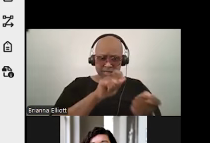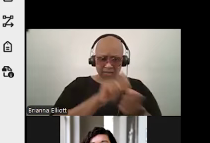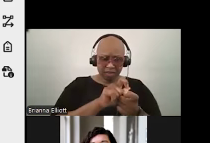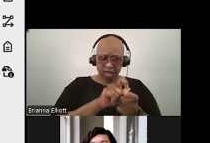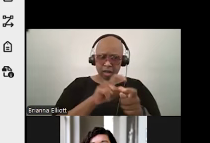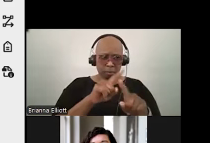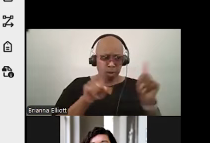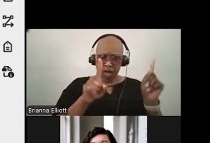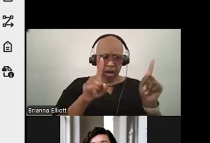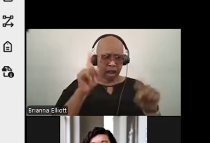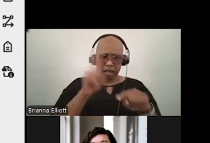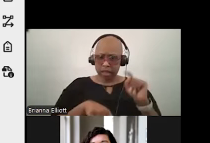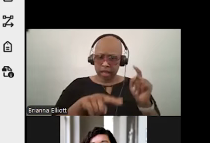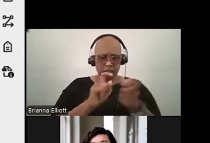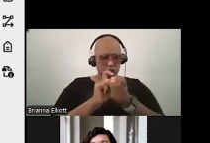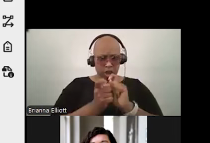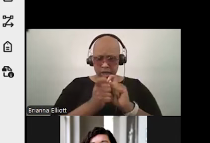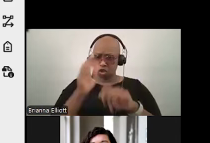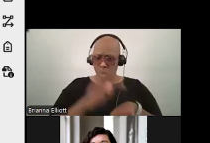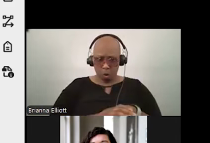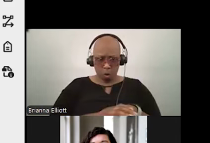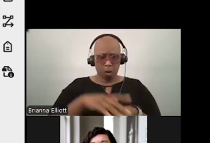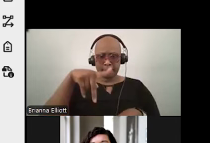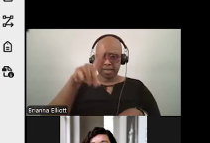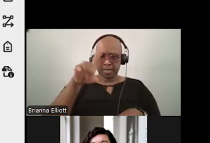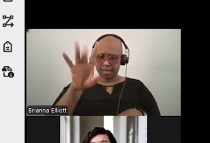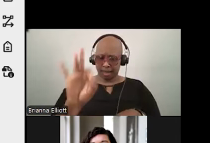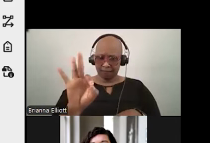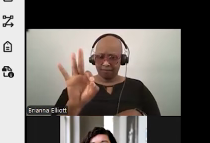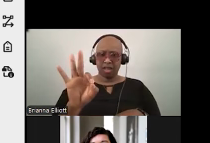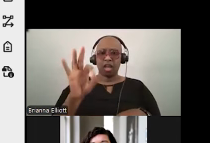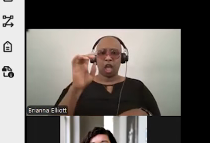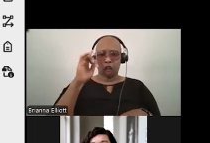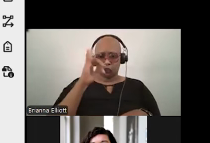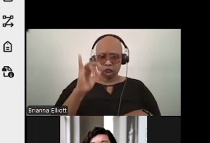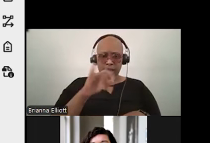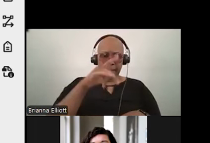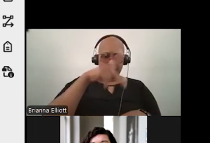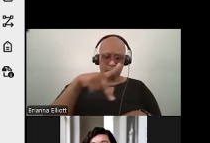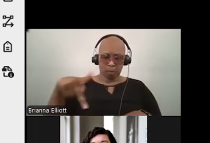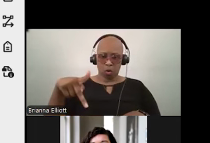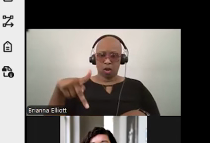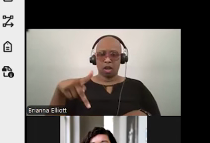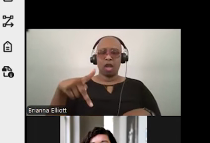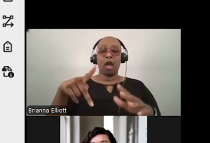that's why you don't want to use a PDF. If there's something else you can use, this looks like it's from a PowerPoint. I could just show my students the PowerPoint. I don't have to save it as a PDF